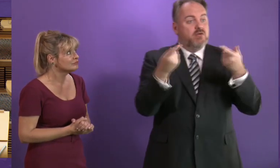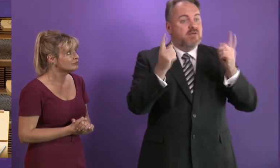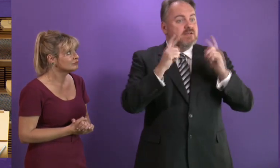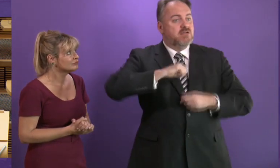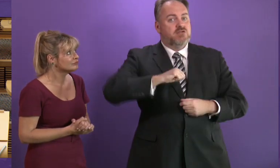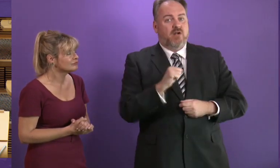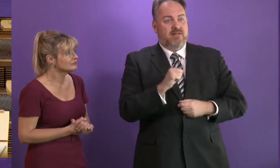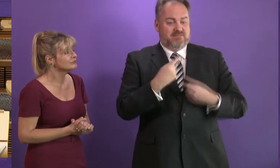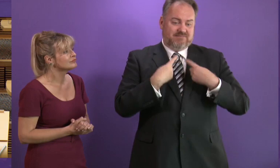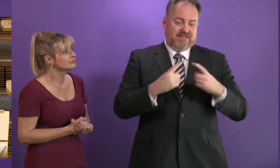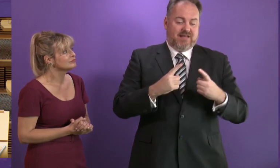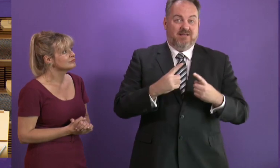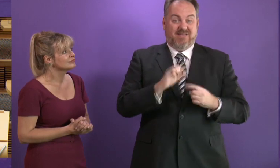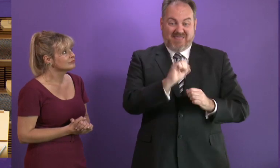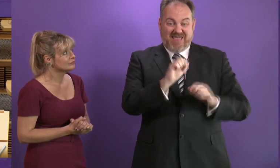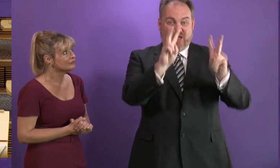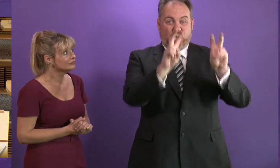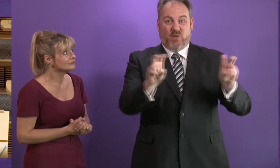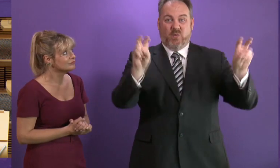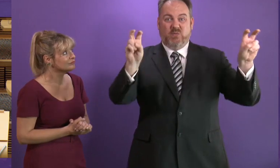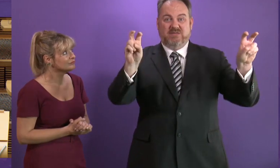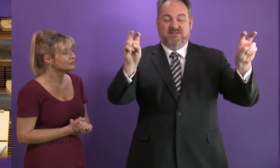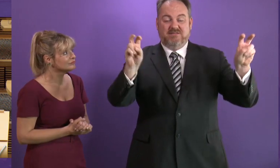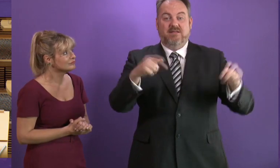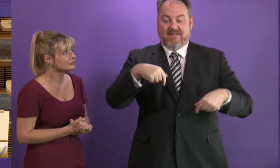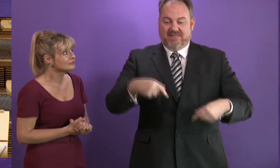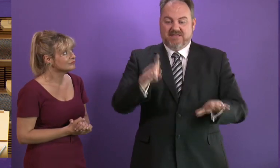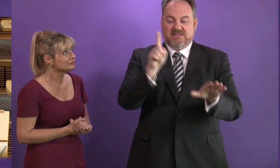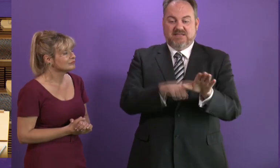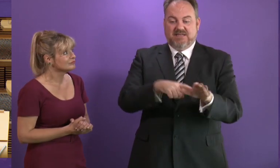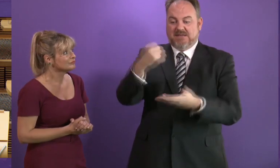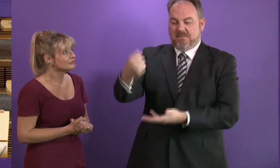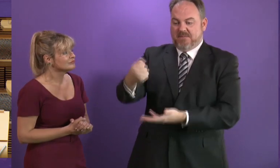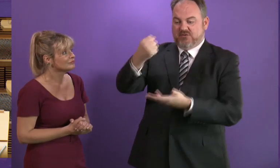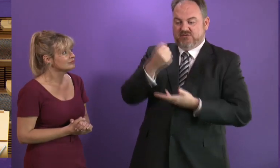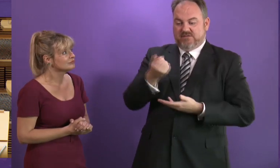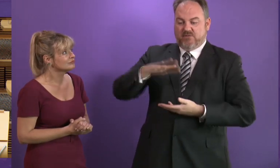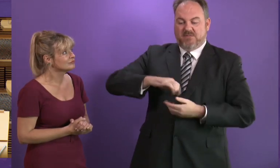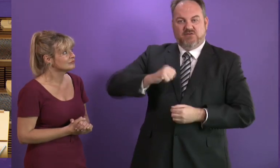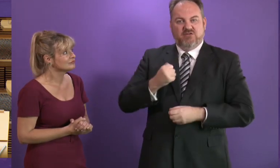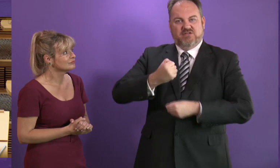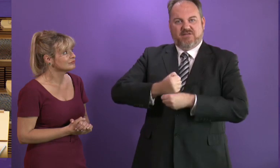“this year’s budget from the Scottish Government as a pivotal point in their future.”